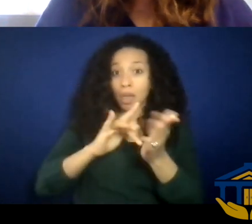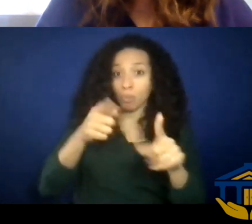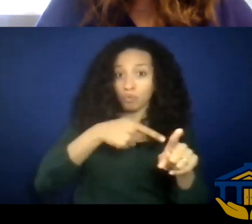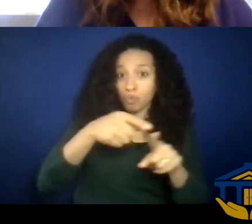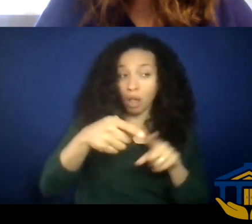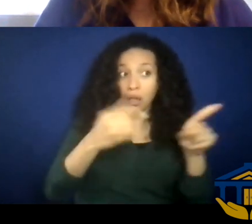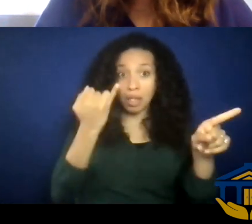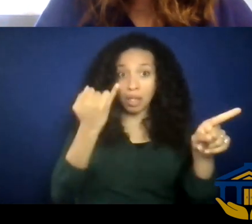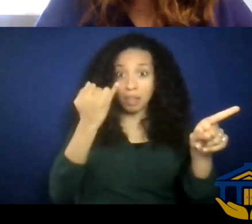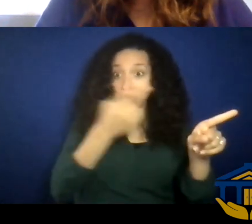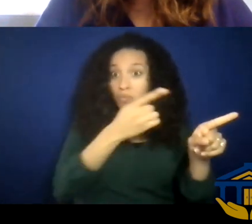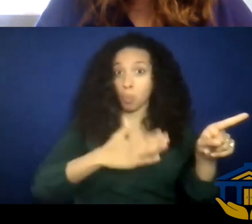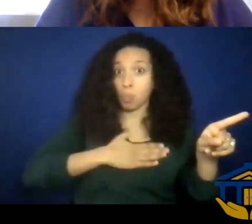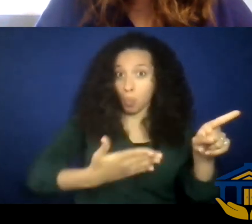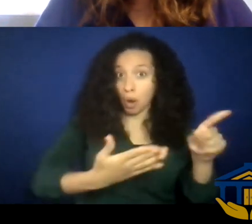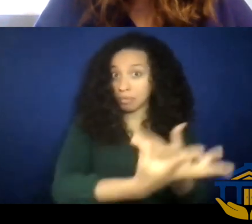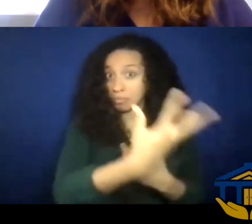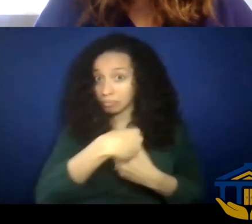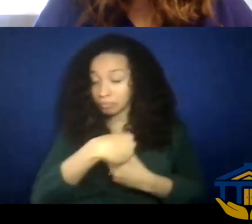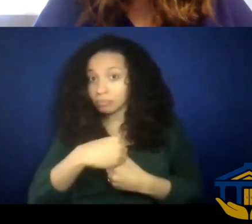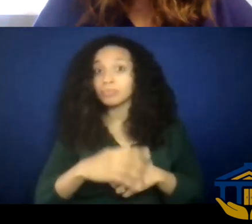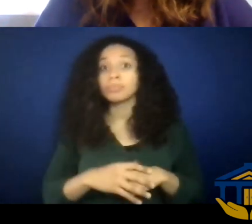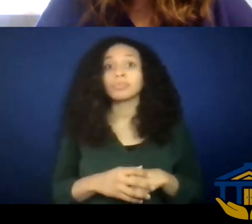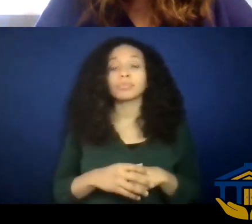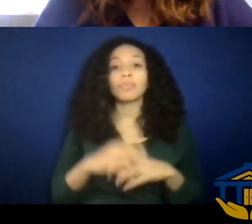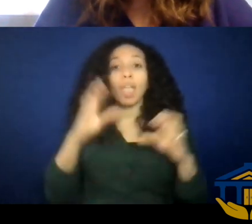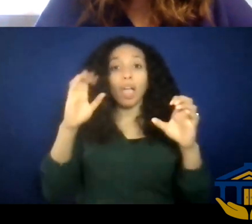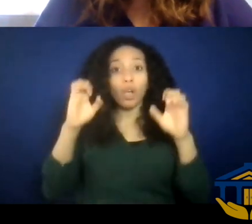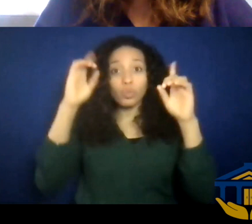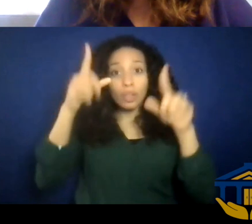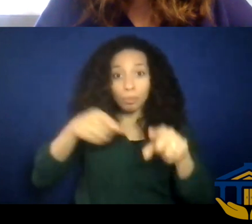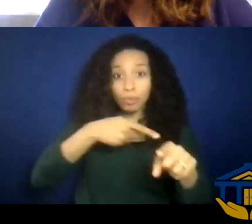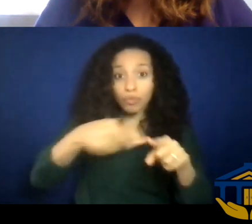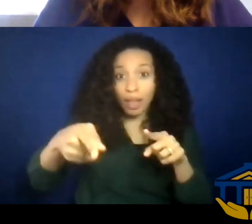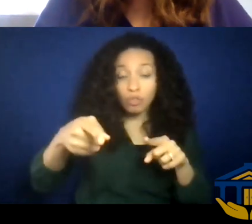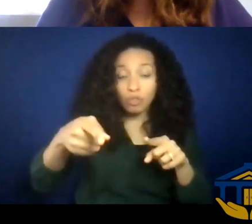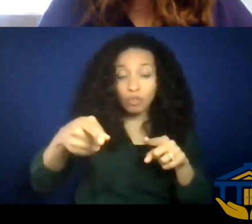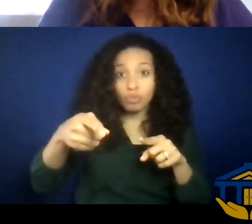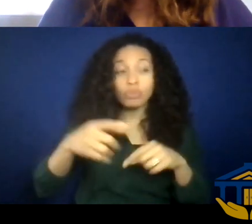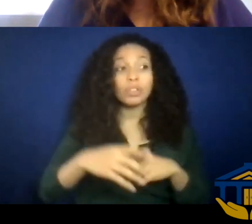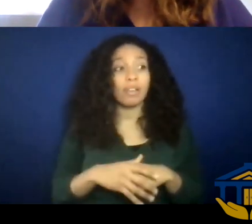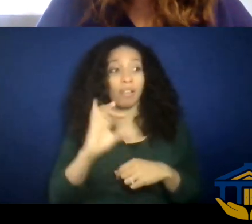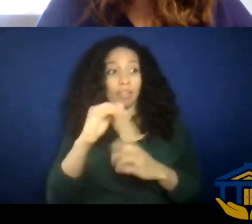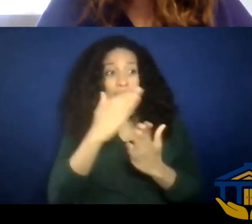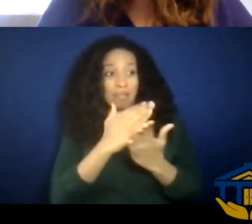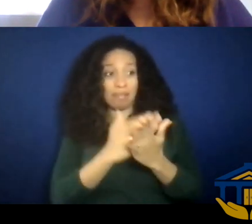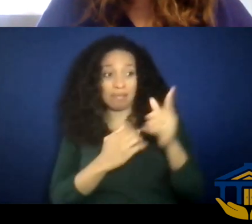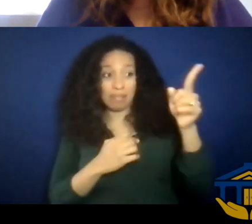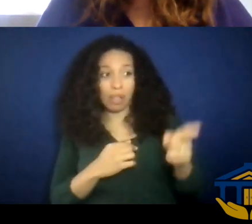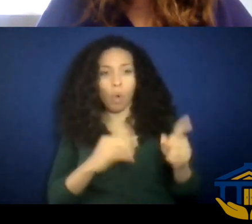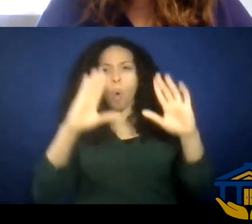educational professionals that the ones under this list, hopefully, would already be included in your